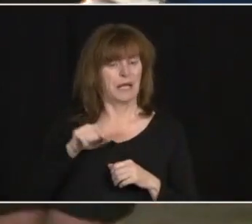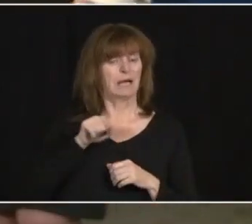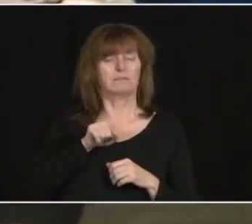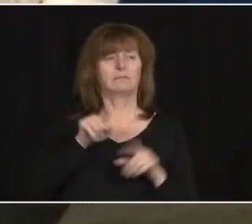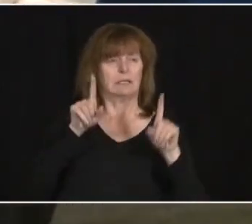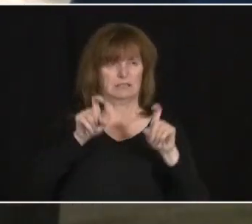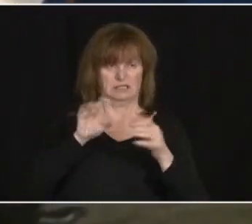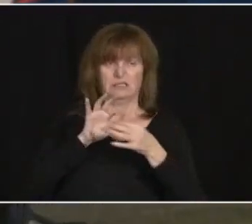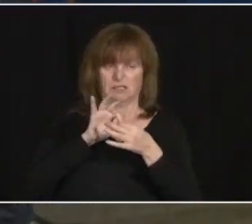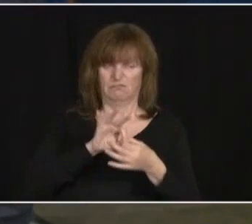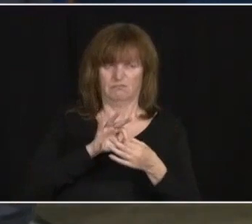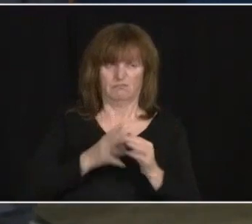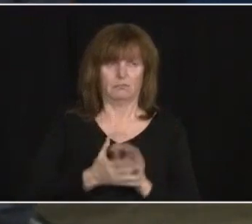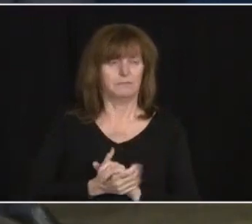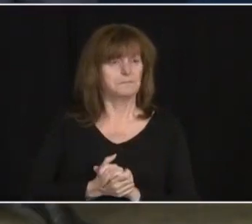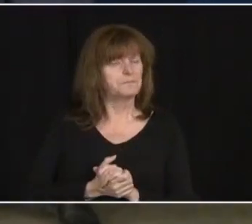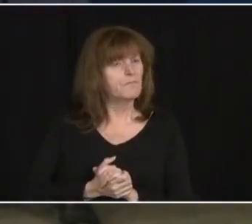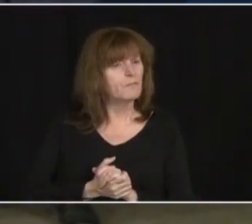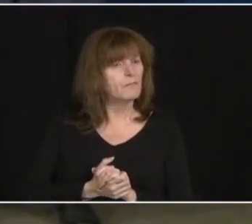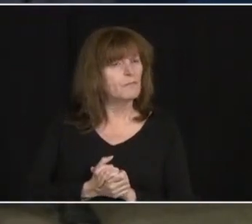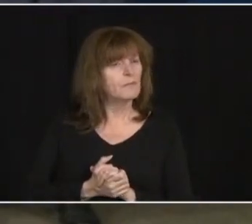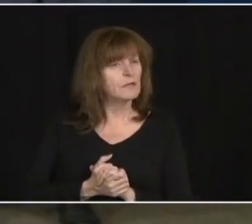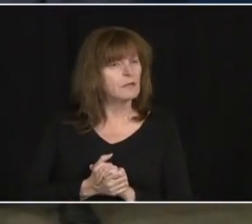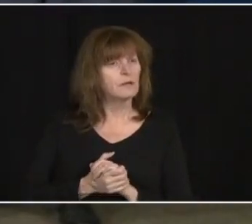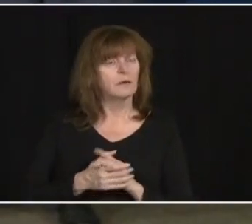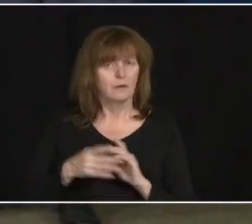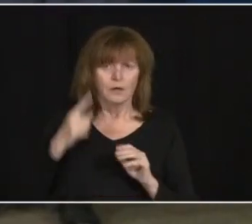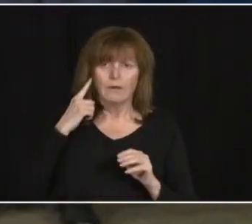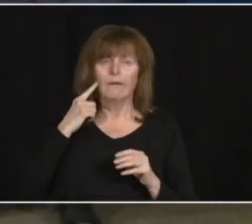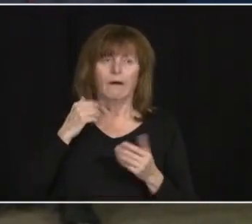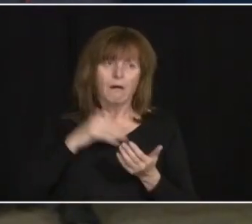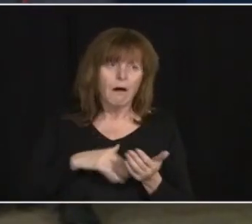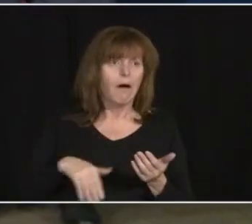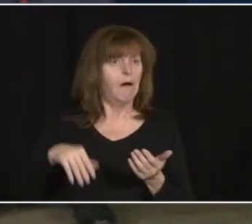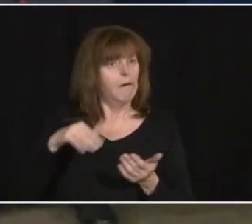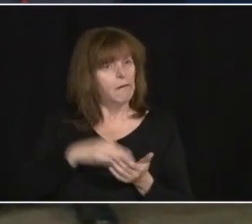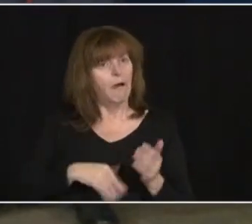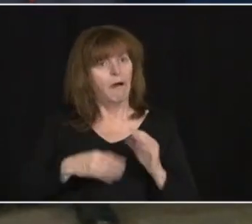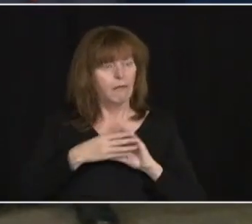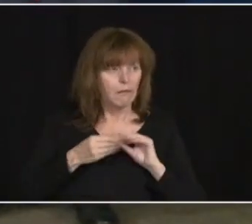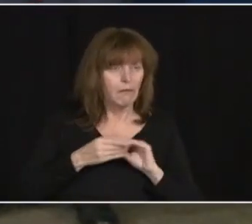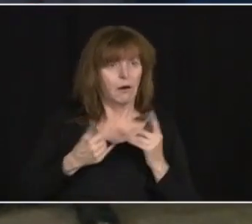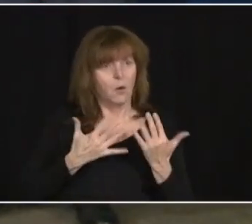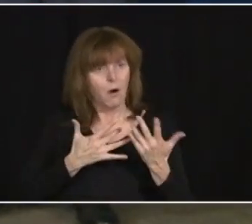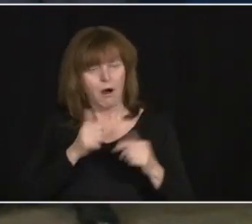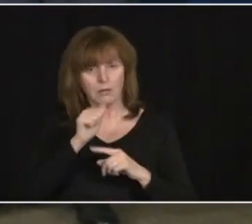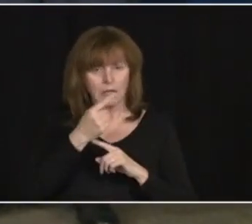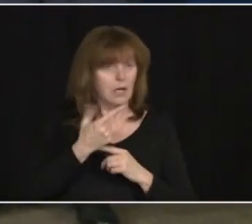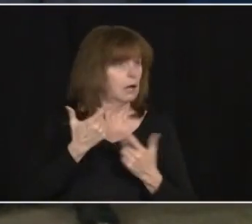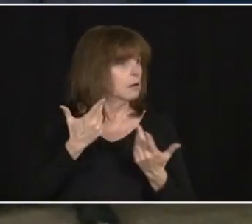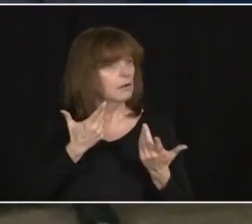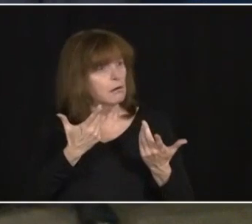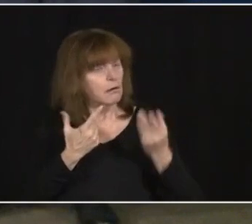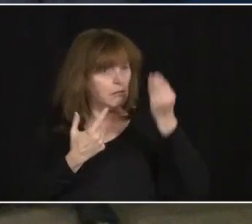stories of folks who are waiting -- Sometimes more than ten days for results. You can give us an update on how testing is going?